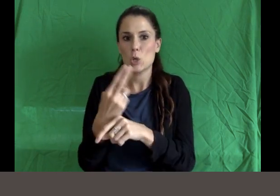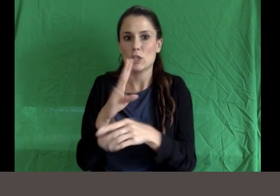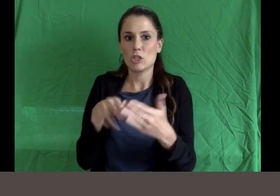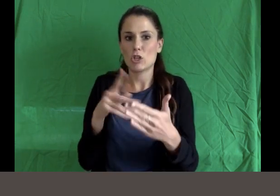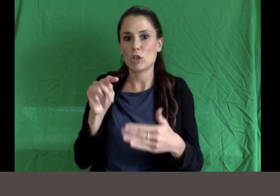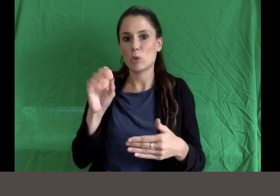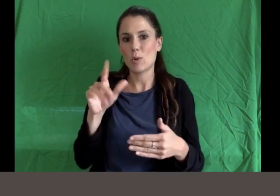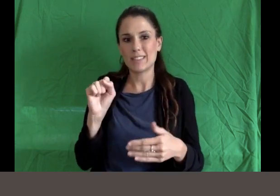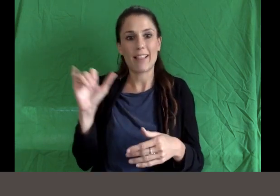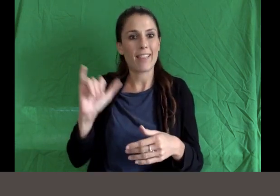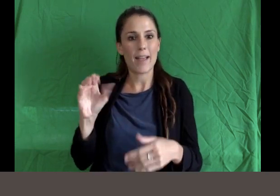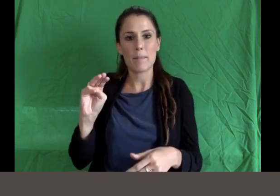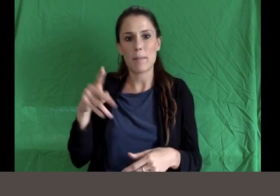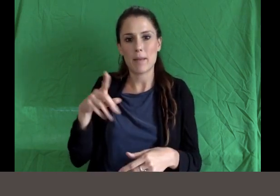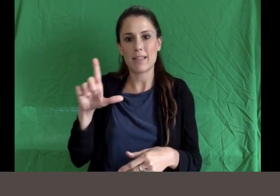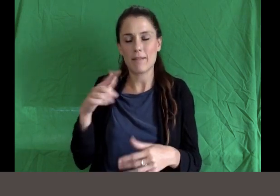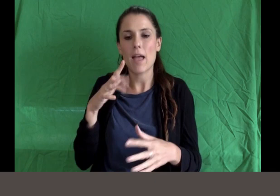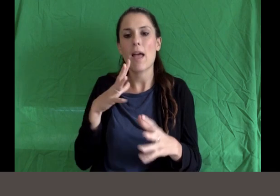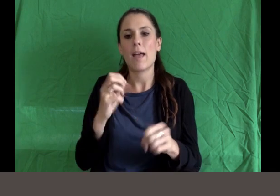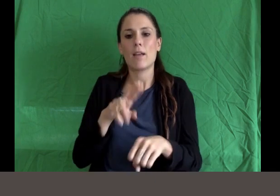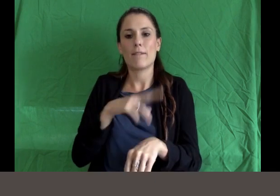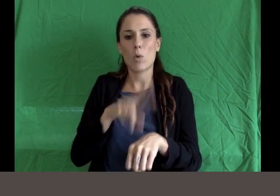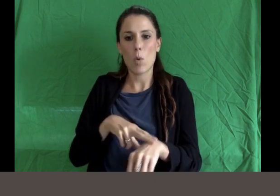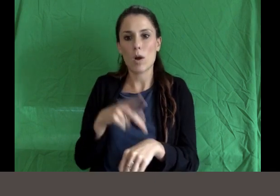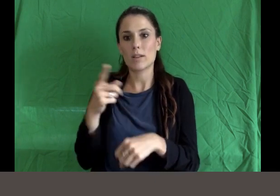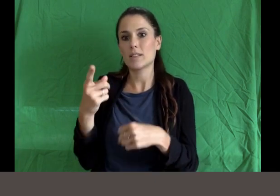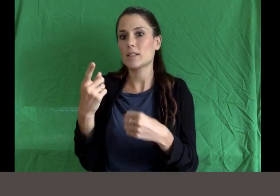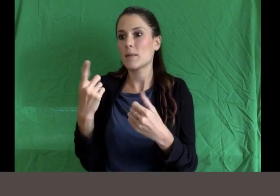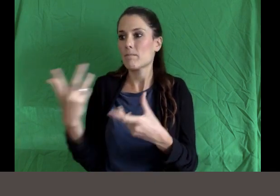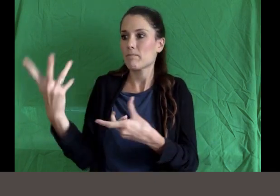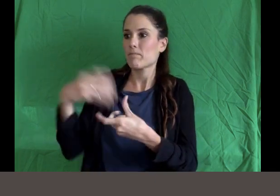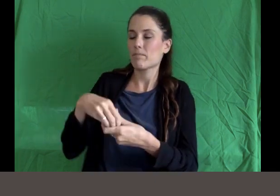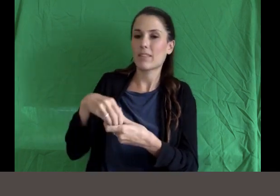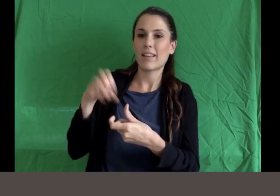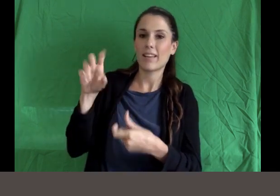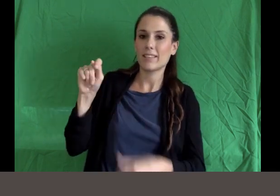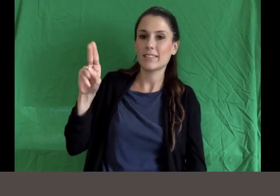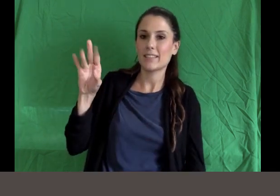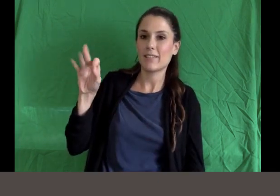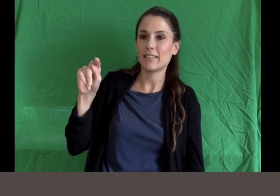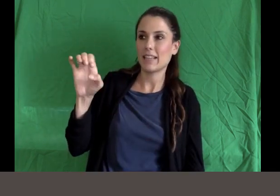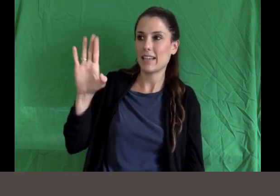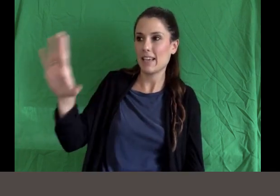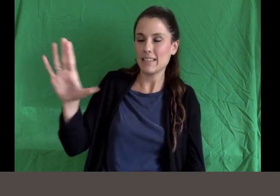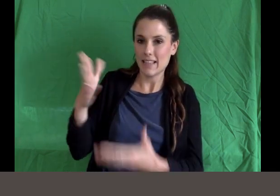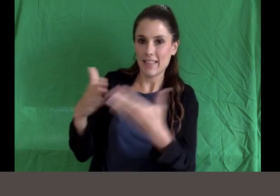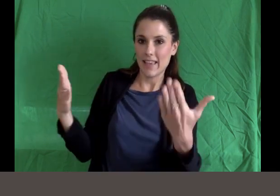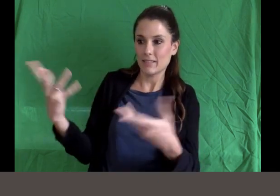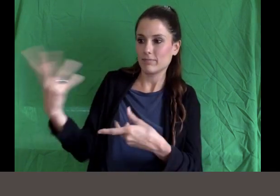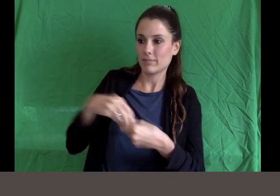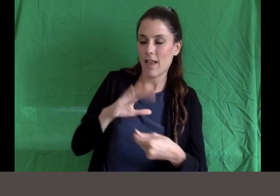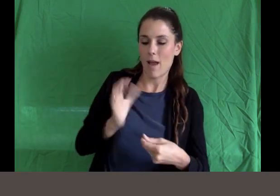clean and clear communicative charts thank you all and i hope to see you all at a future episode of